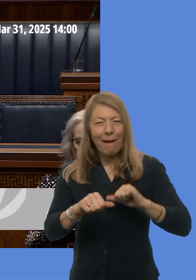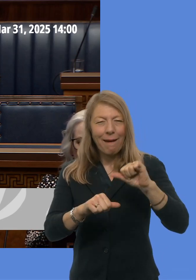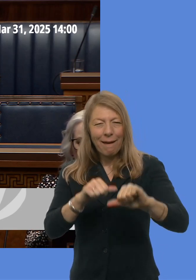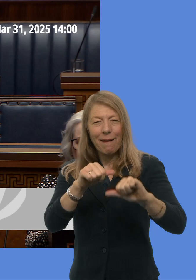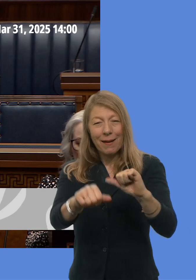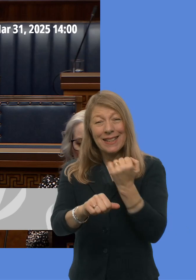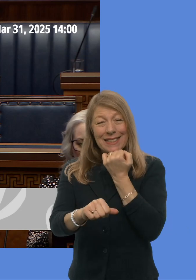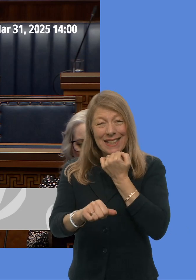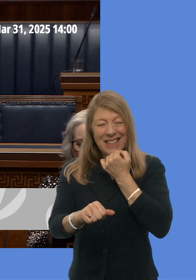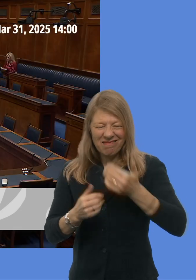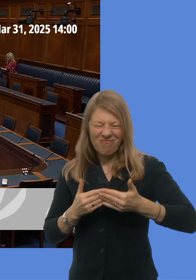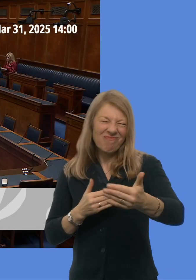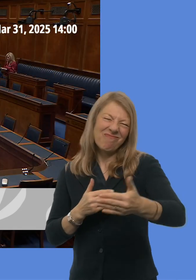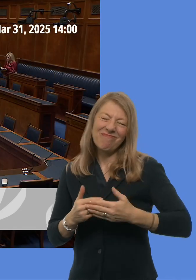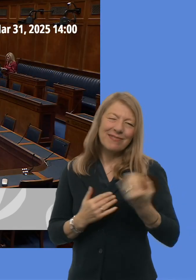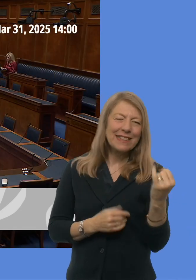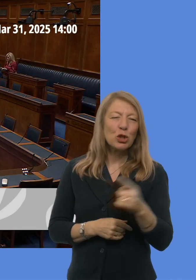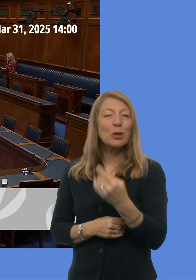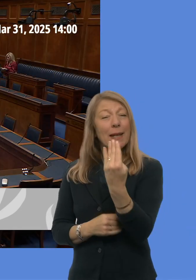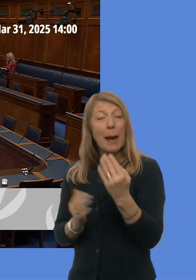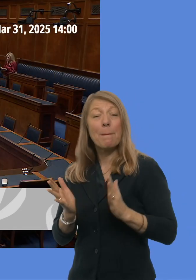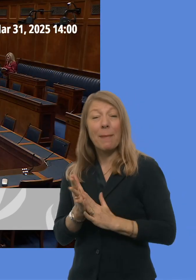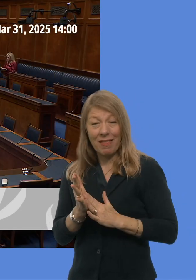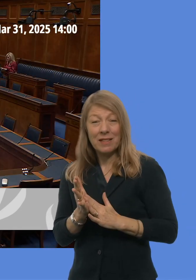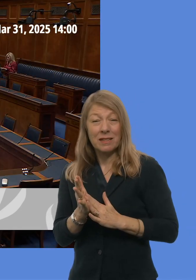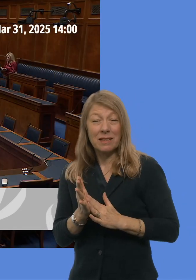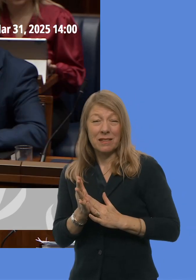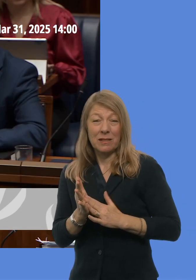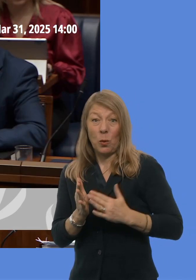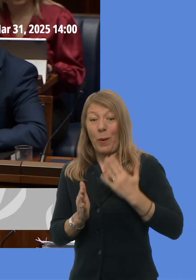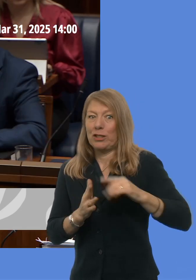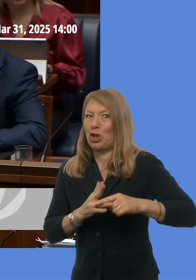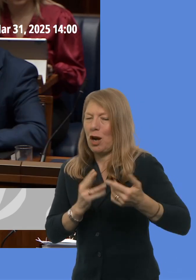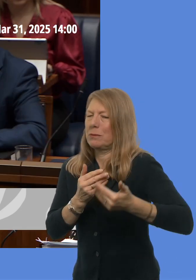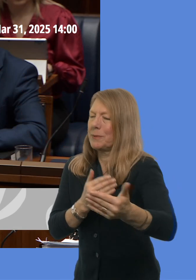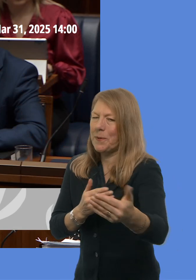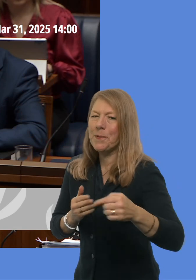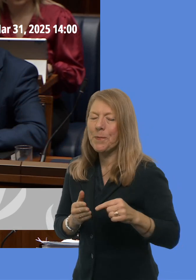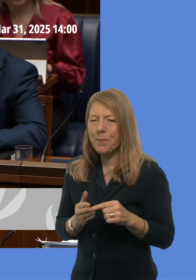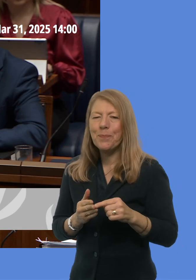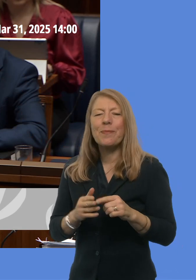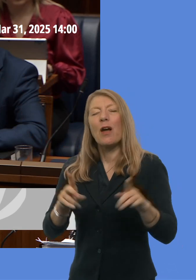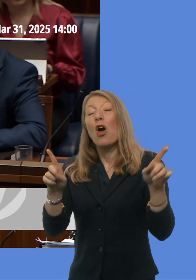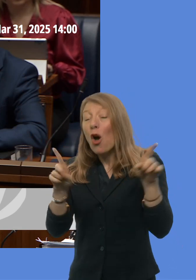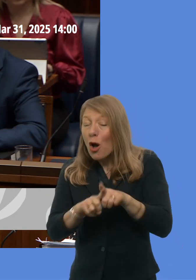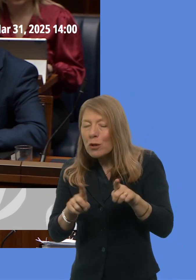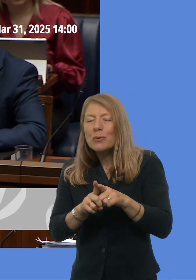nine months to complete after the process is commenced. Work will also be taken forward to put in place the necessary infrastructure to support the